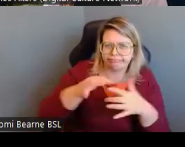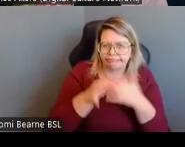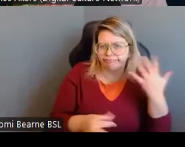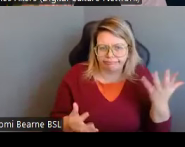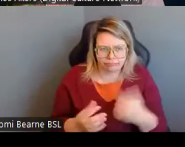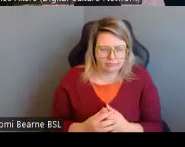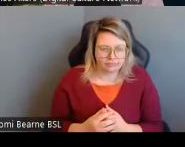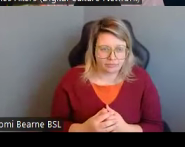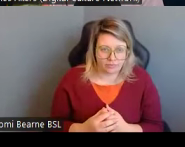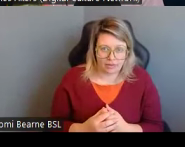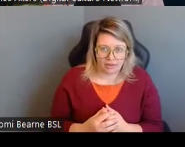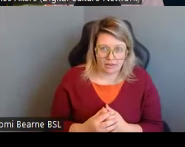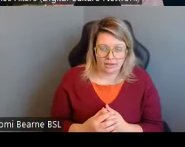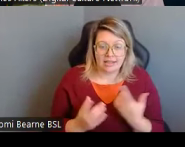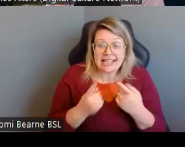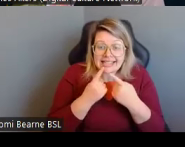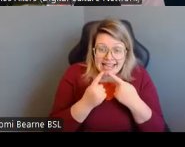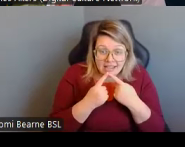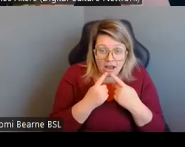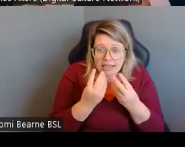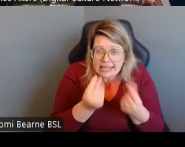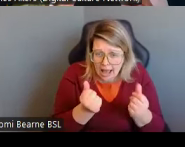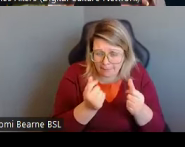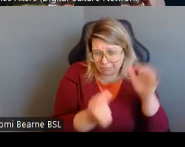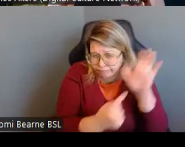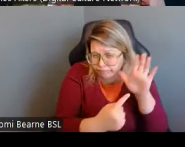Yes, some are more important than others, but they're all harnessed together